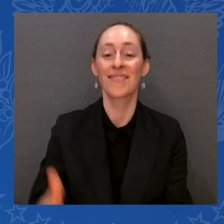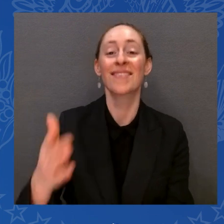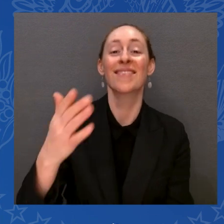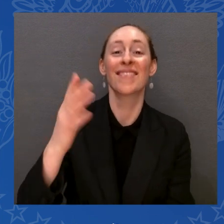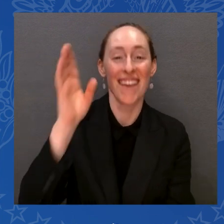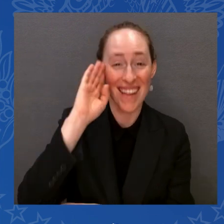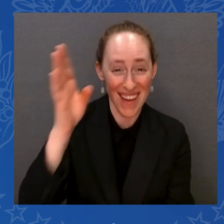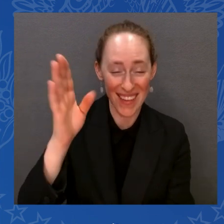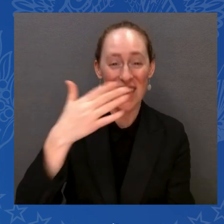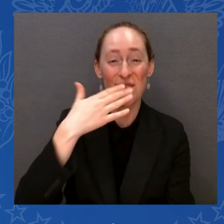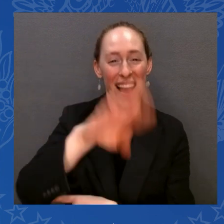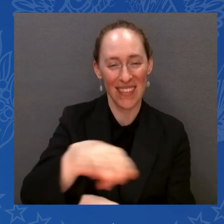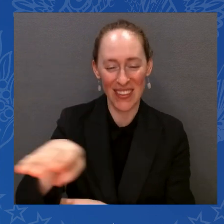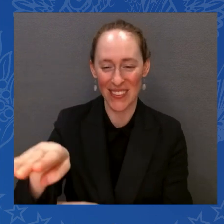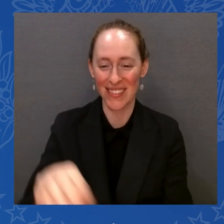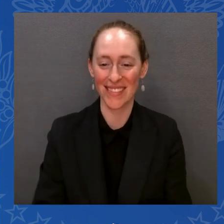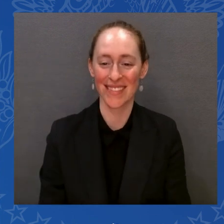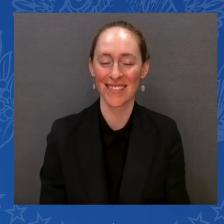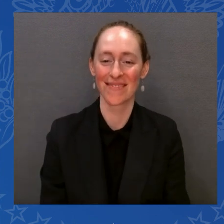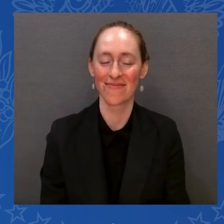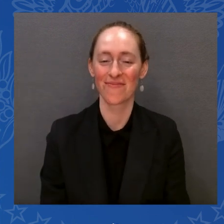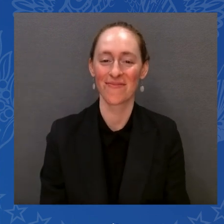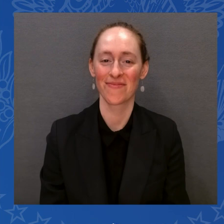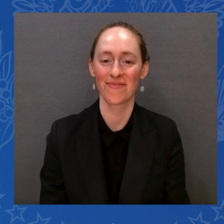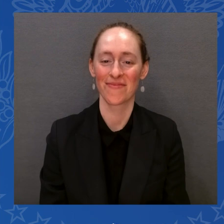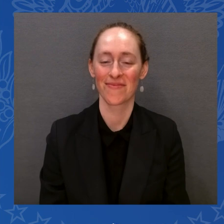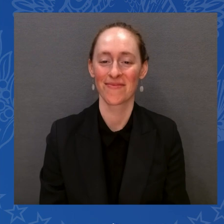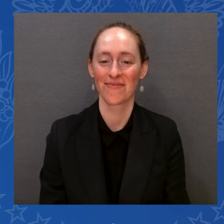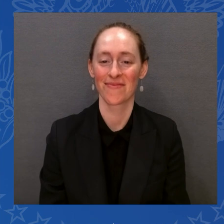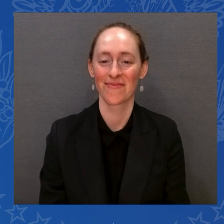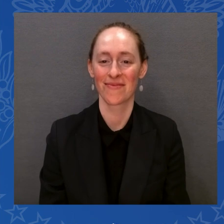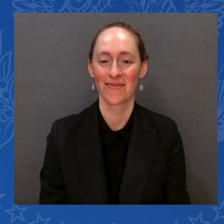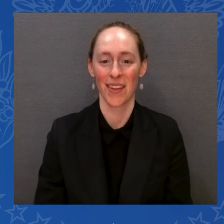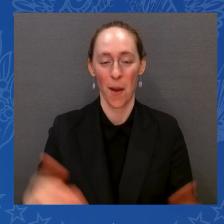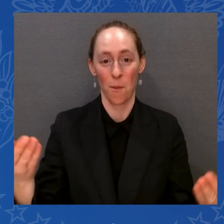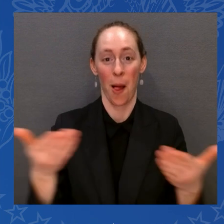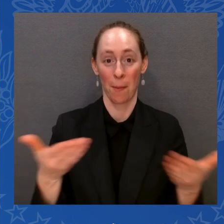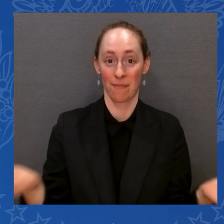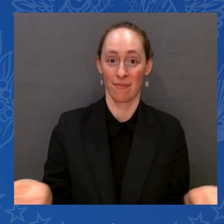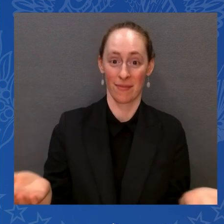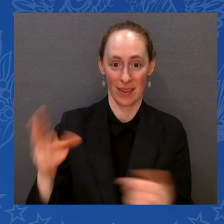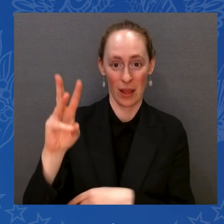Welcome to the Wisconsin Laborers Training Center. My name is Sarah Varga, and I'm a proud apprentice